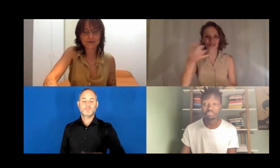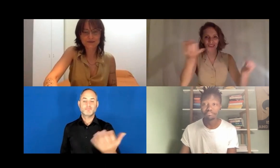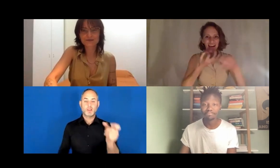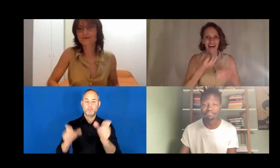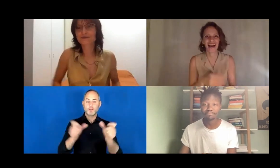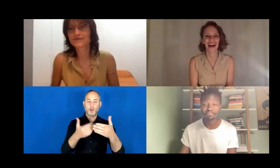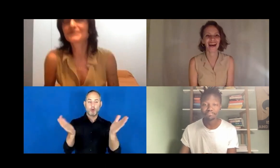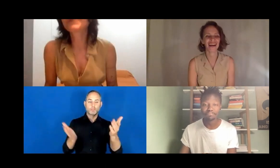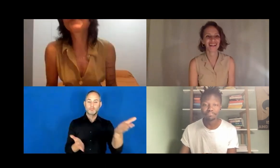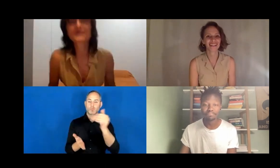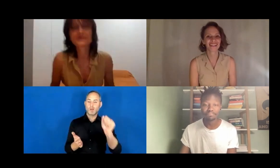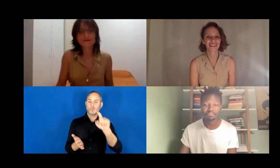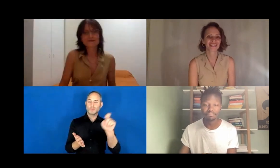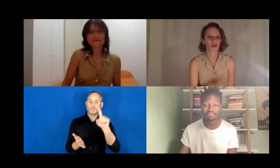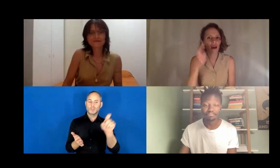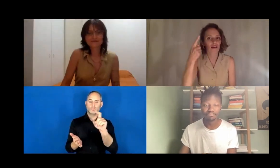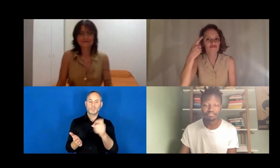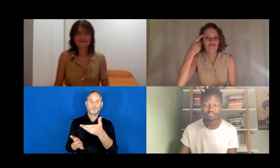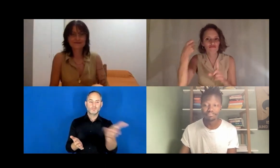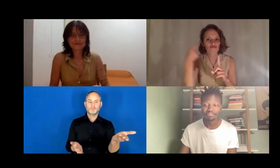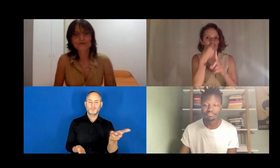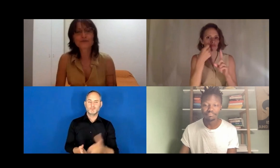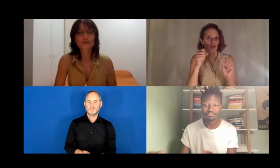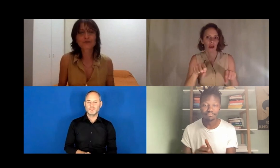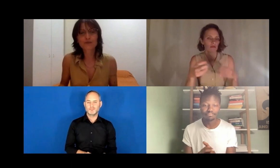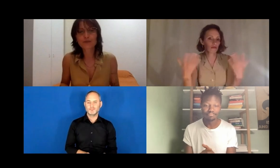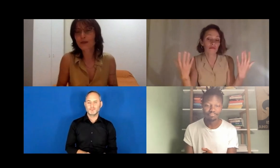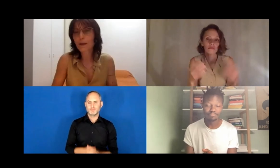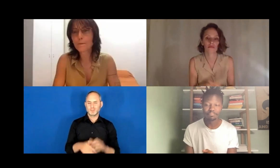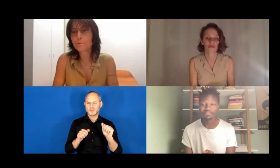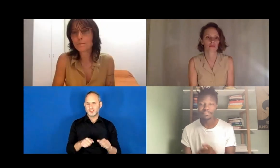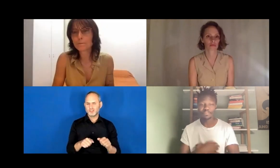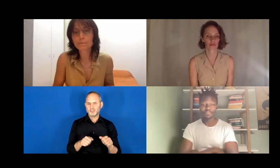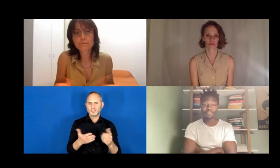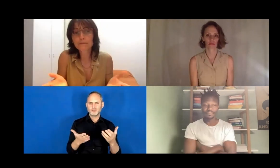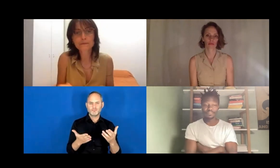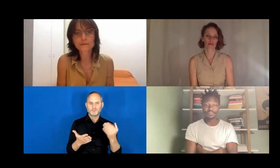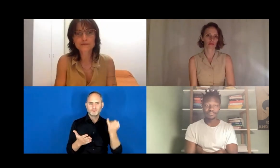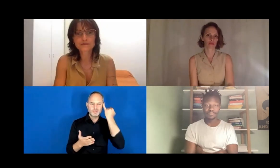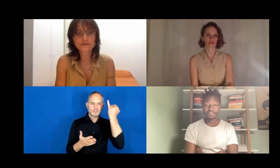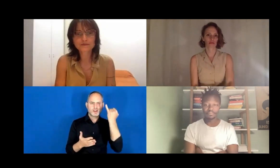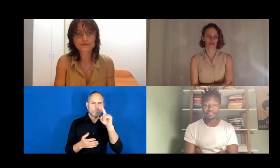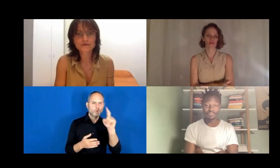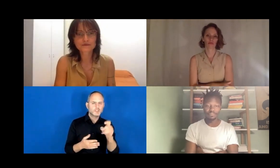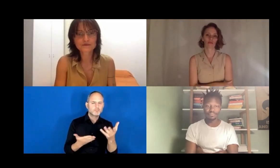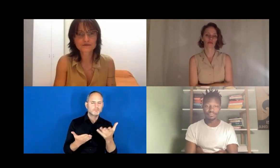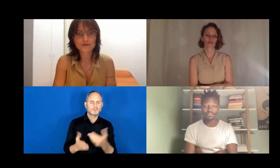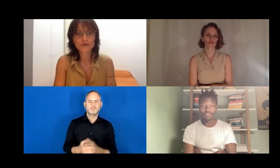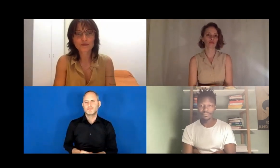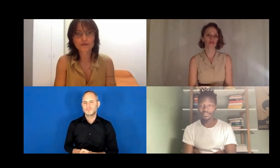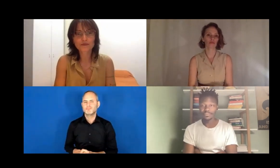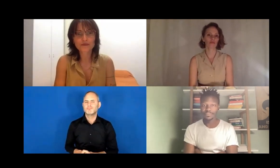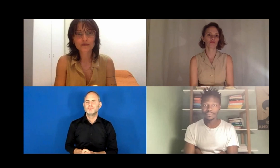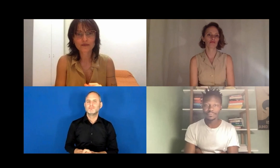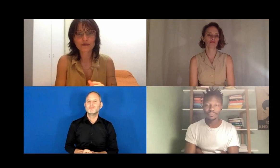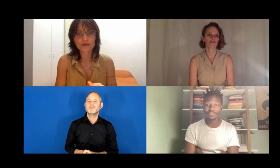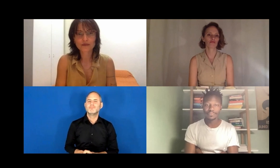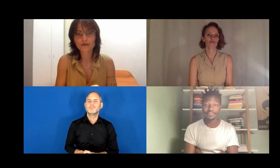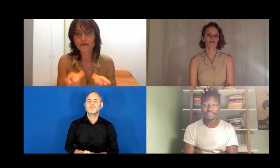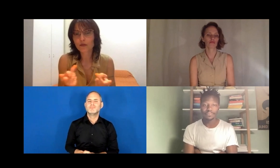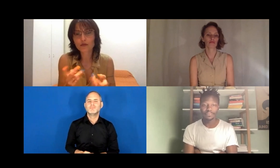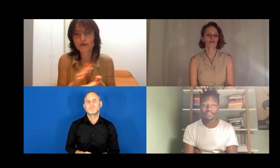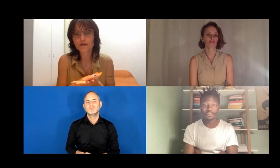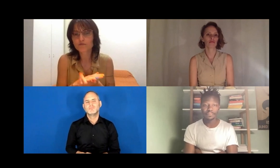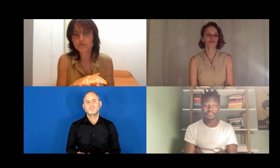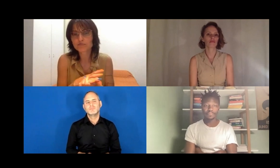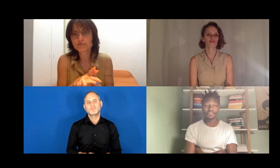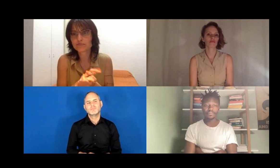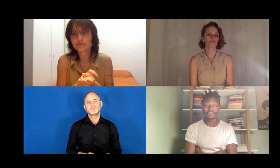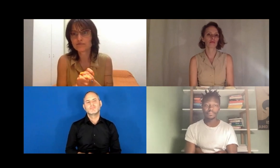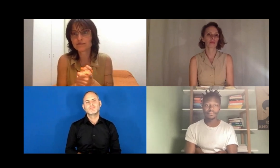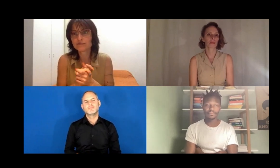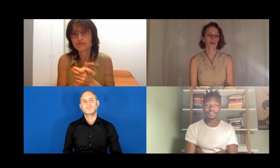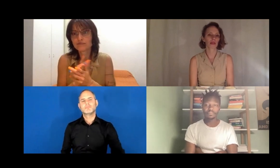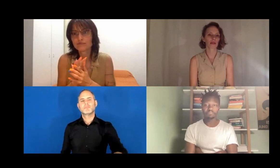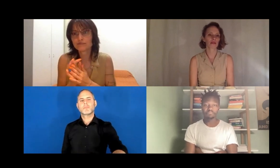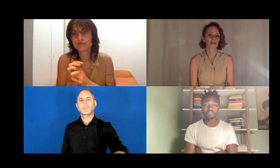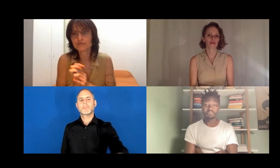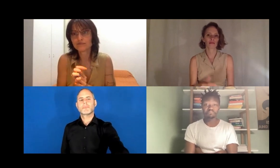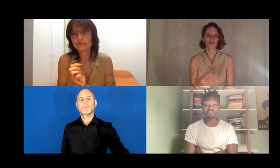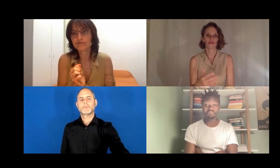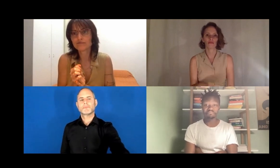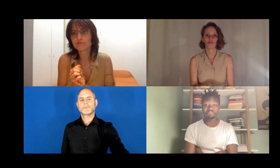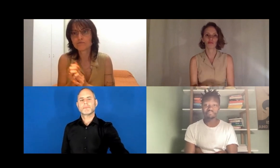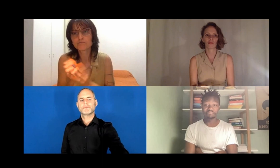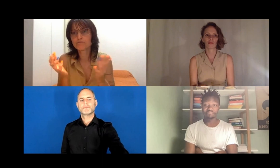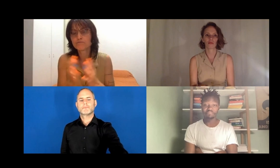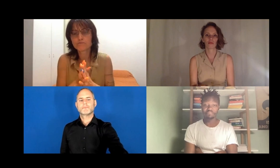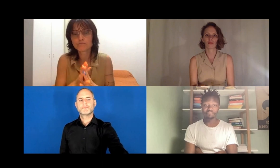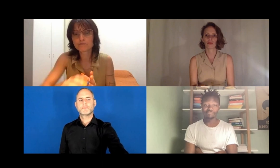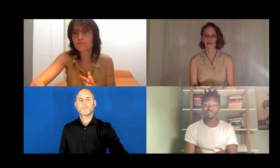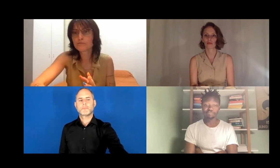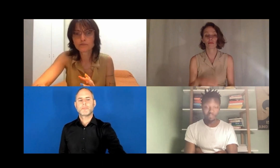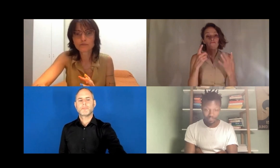Kassandra Wedel: Come on, be courageous and share your thoughts. (Pause)